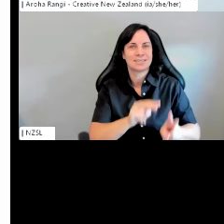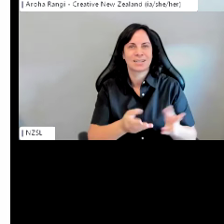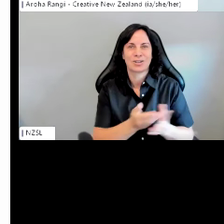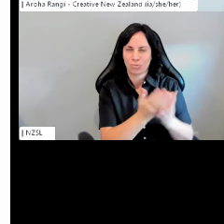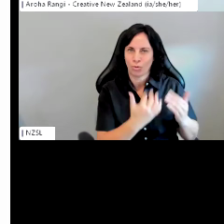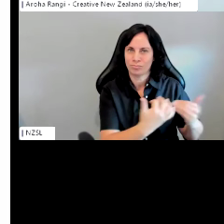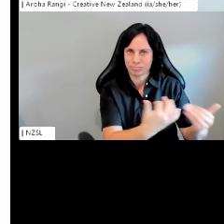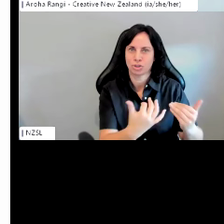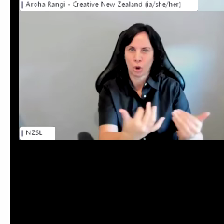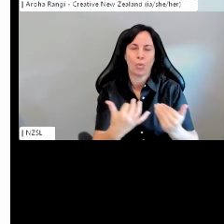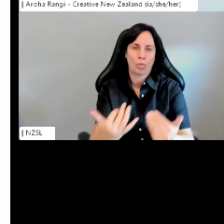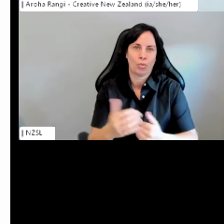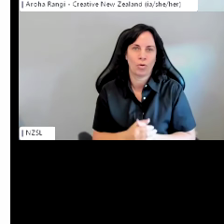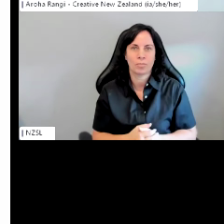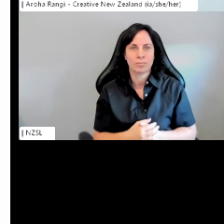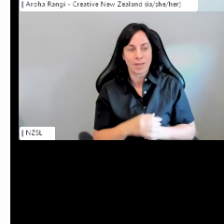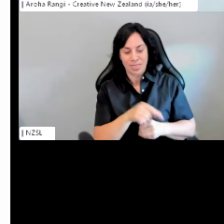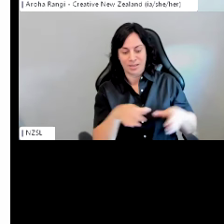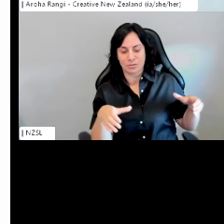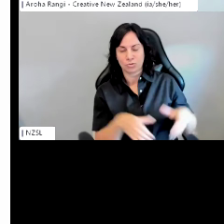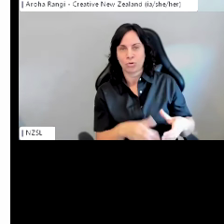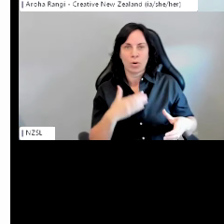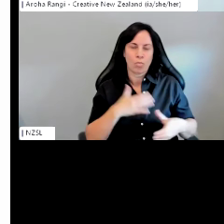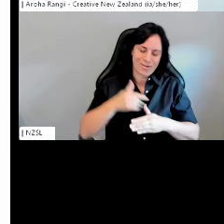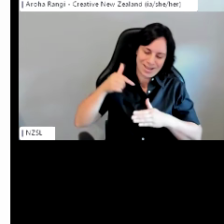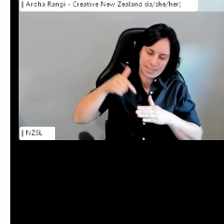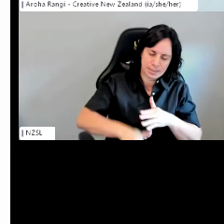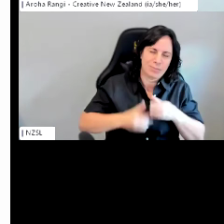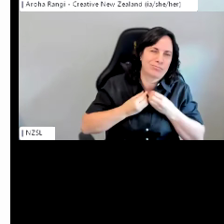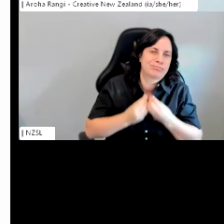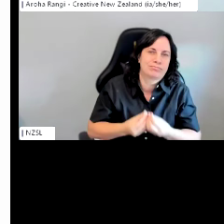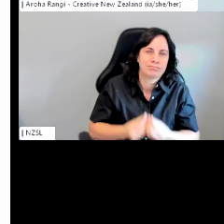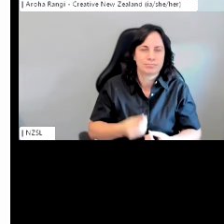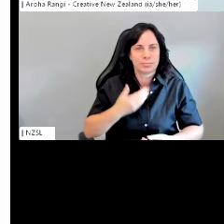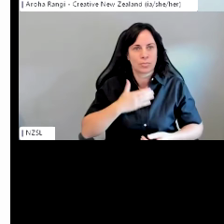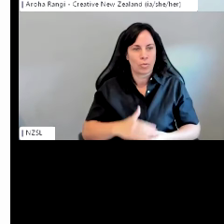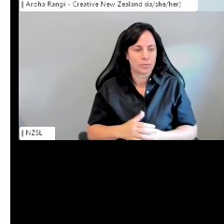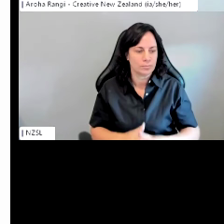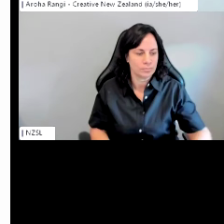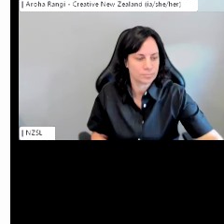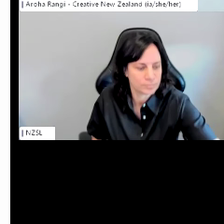this kind of deeper meaning. We're not always um making that very visible to them. expression